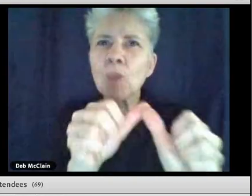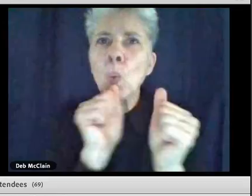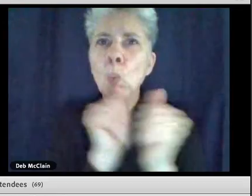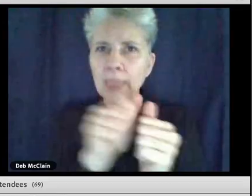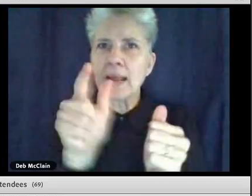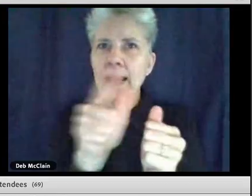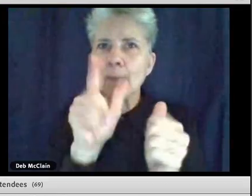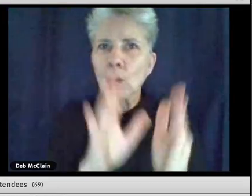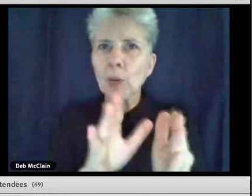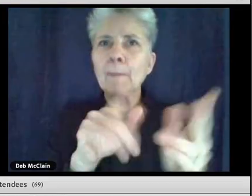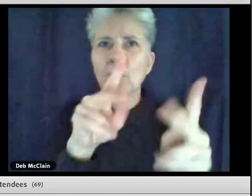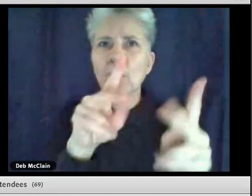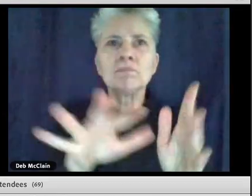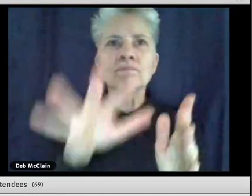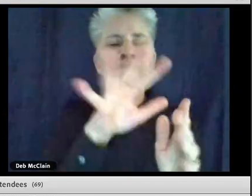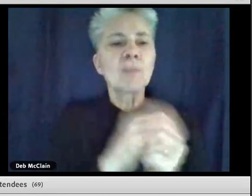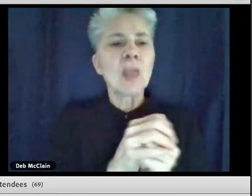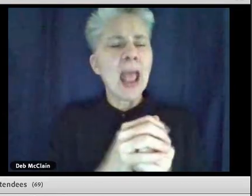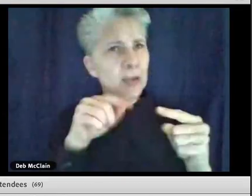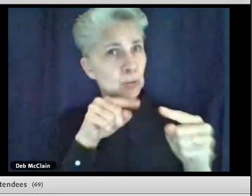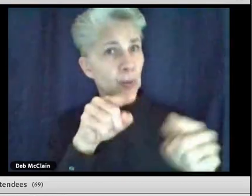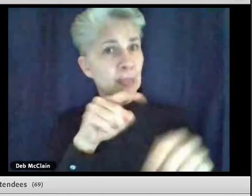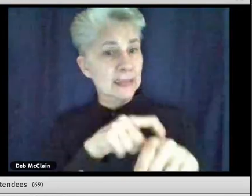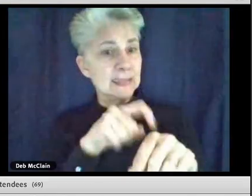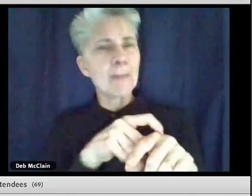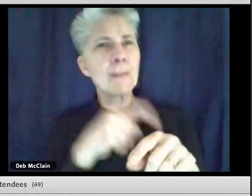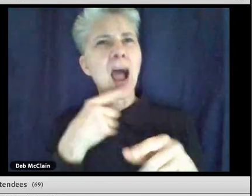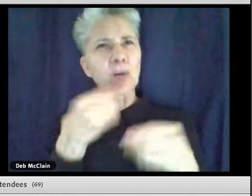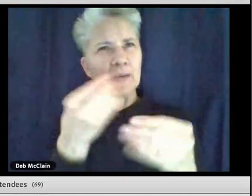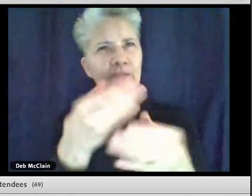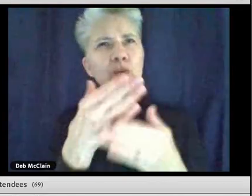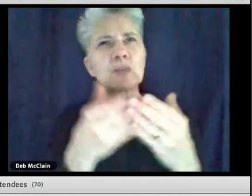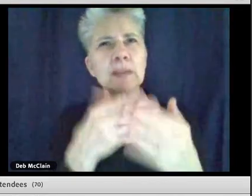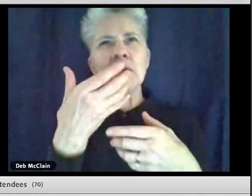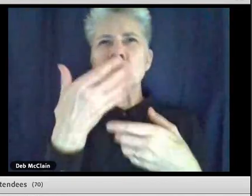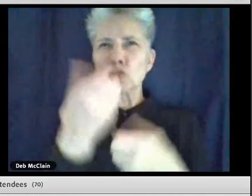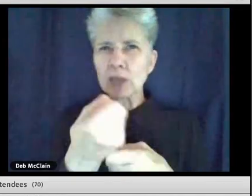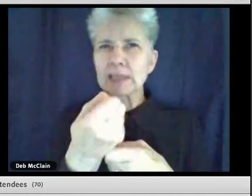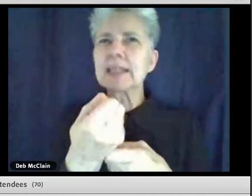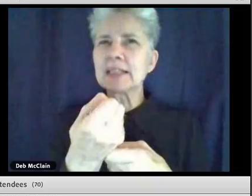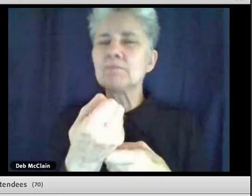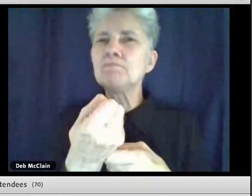And then what are -- Throughout this, I'm going to point you to some trusted resources that you can use, that you can point your patrons to,